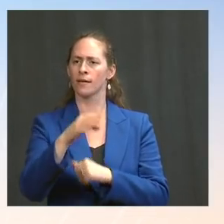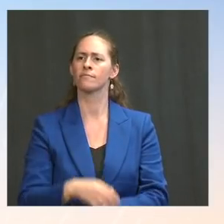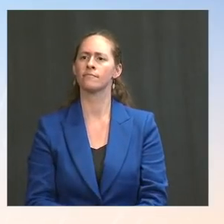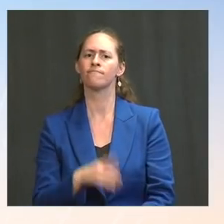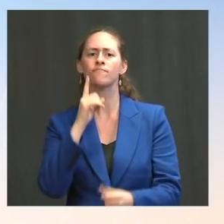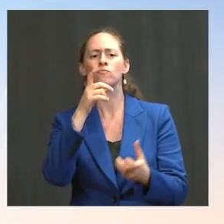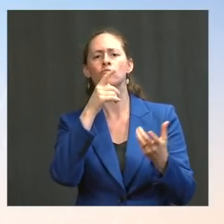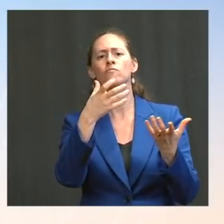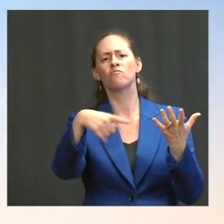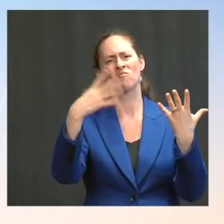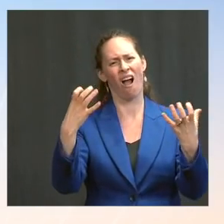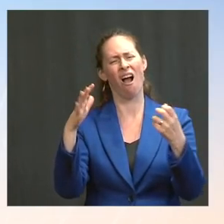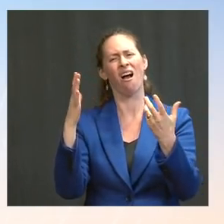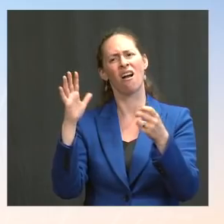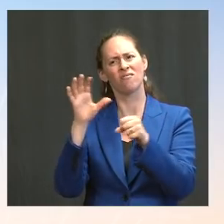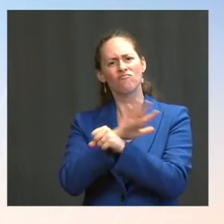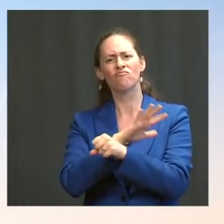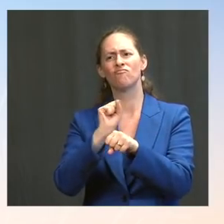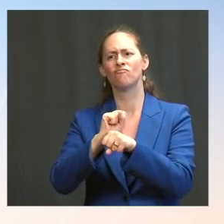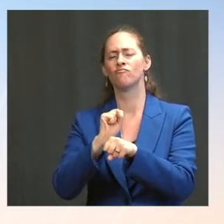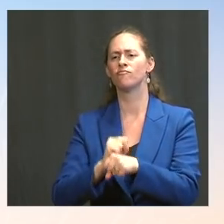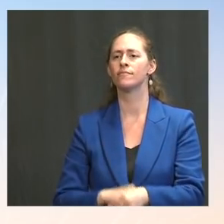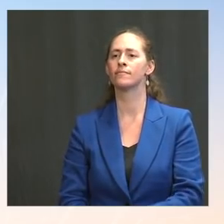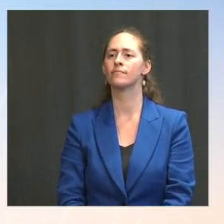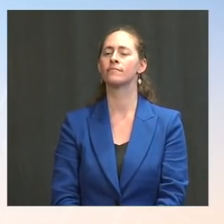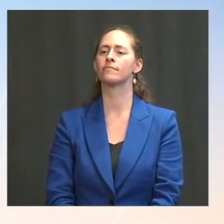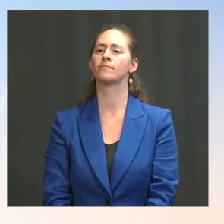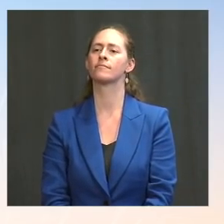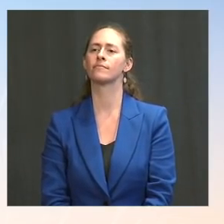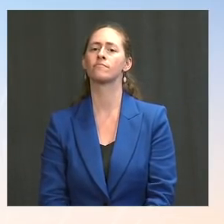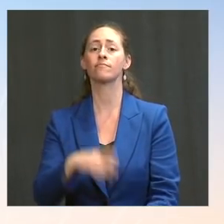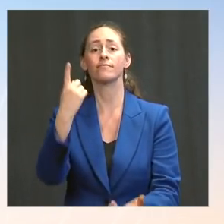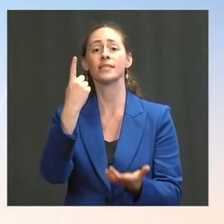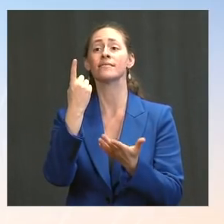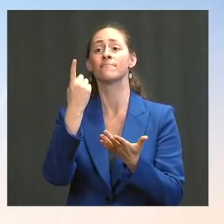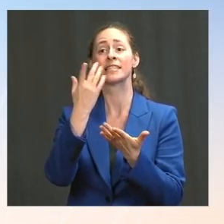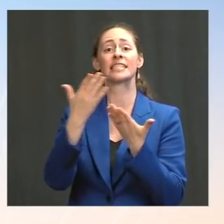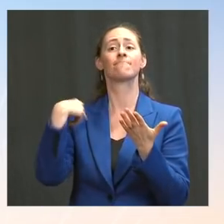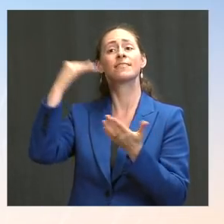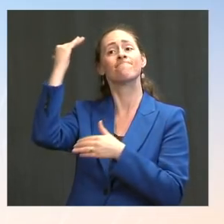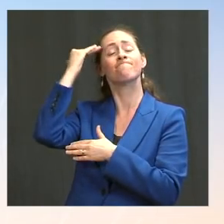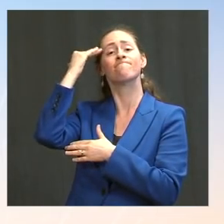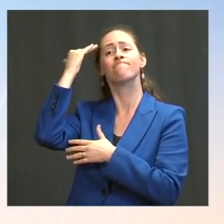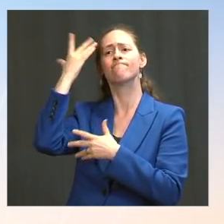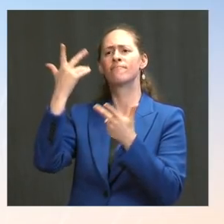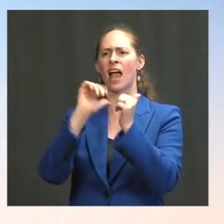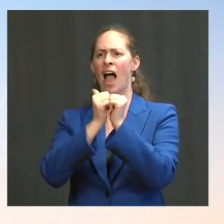One of the things that we know is that one of the most powerful ways of actually addressing disparities within the labor market,